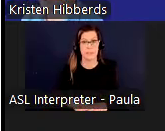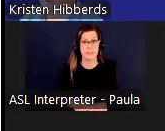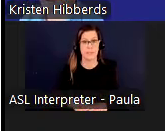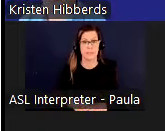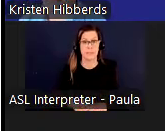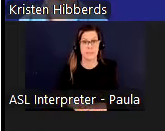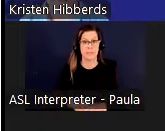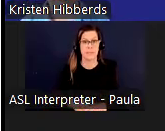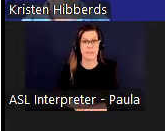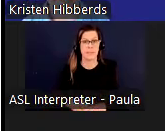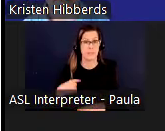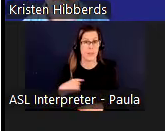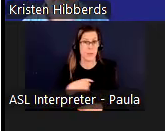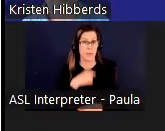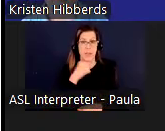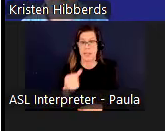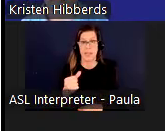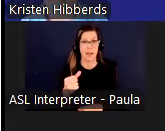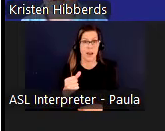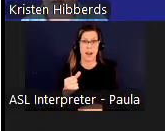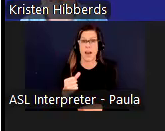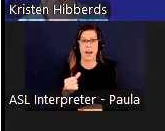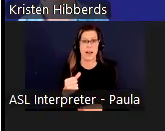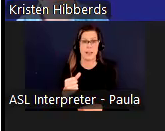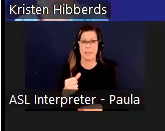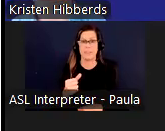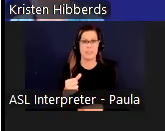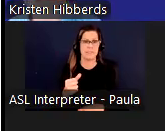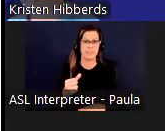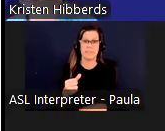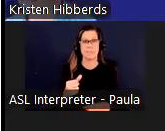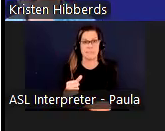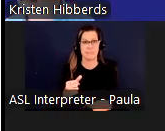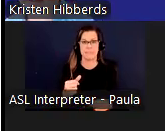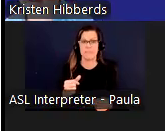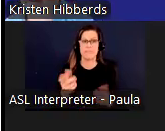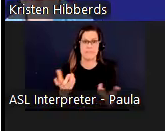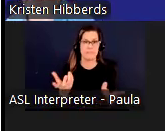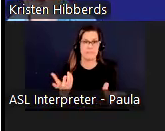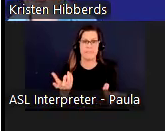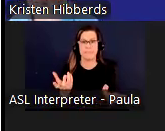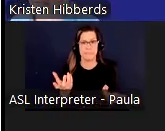So I know we didn't get, there's not going to be, there's not a lot of time for other participants to share information.